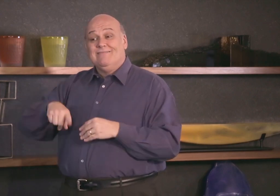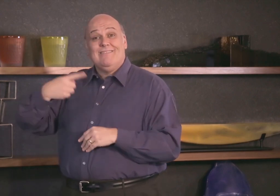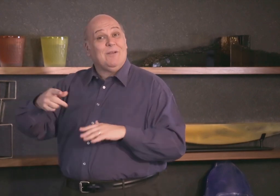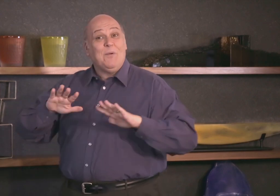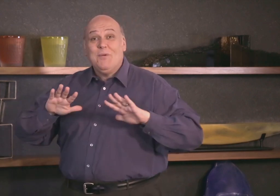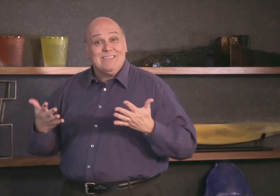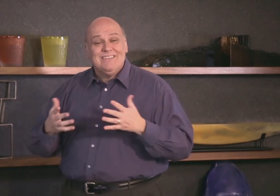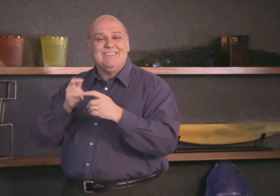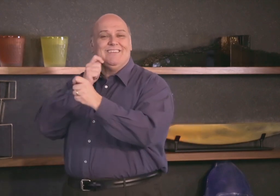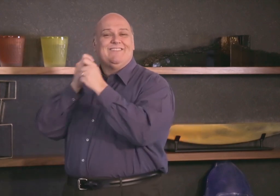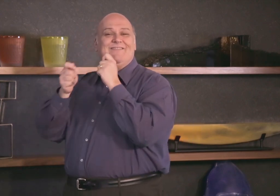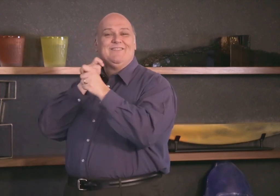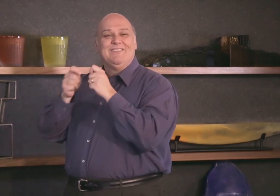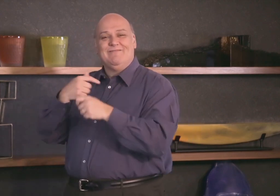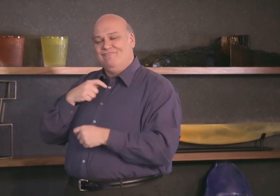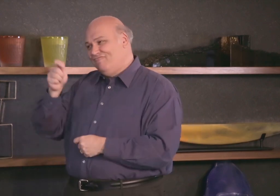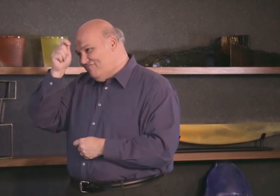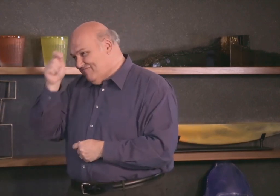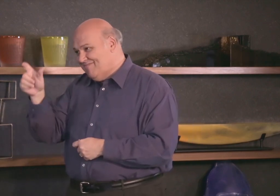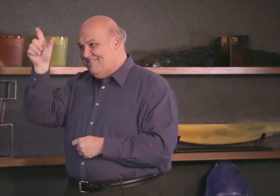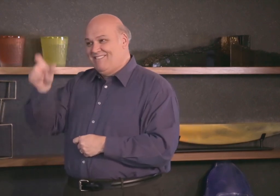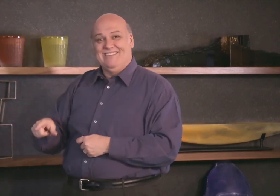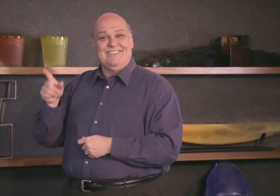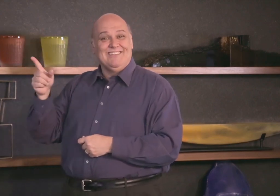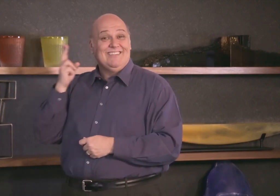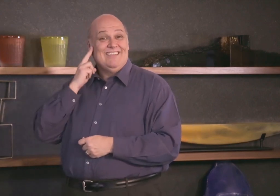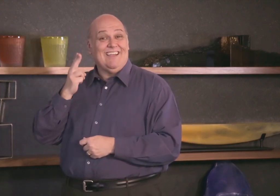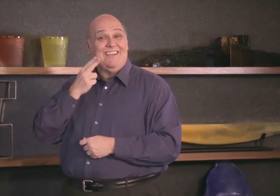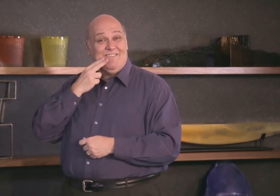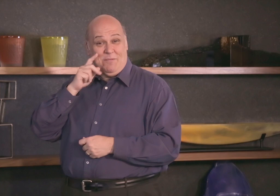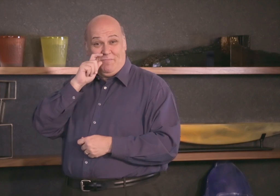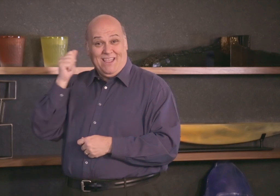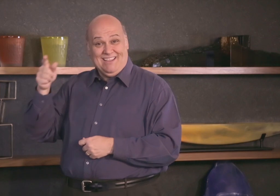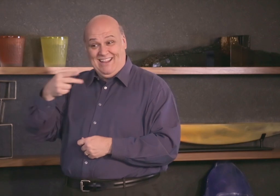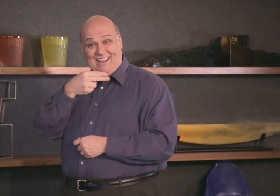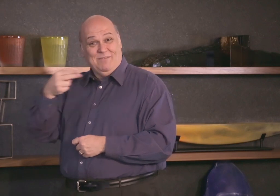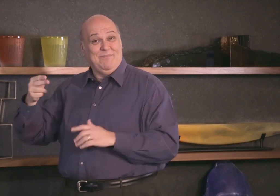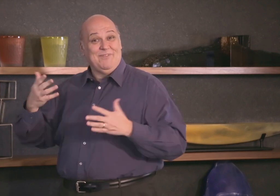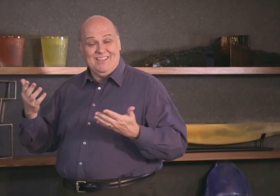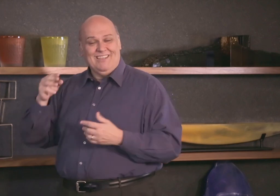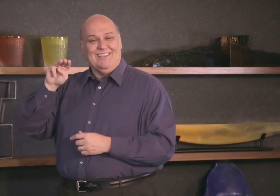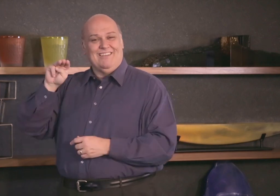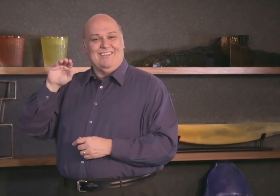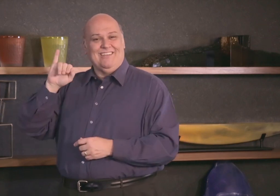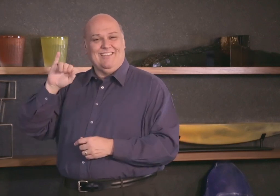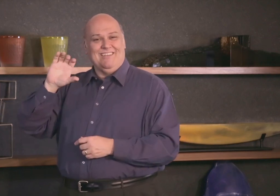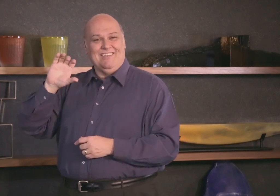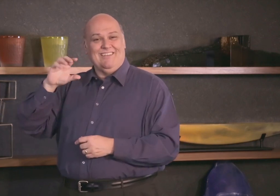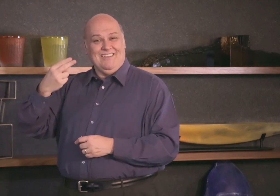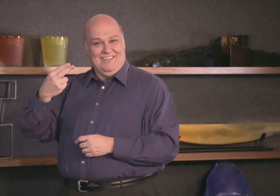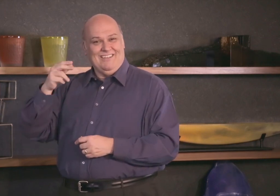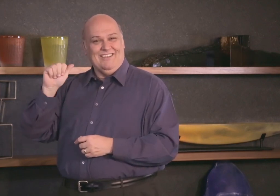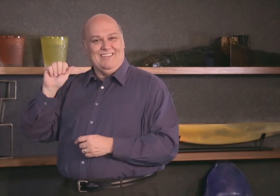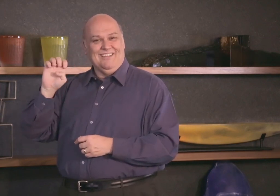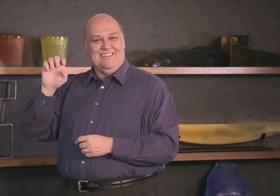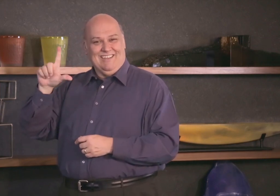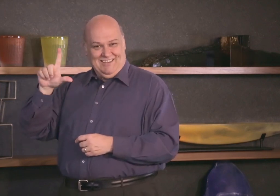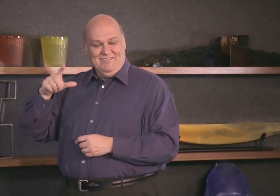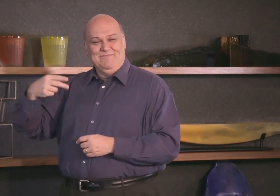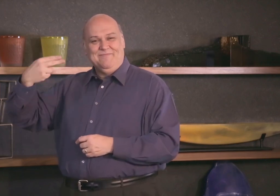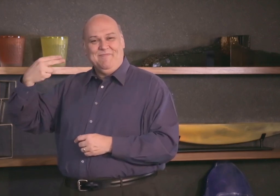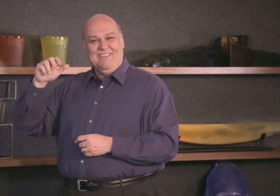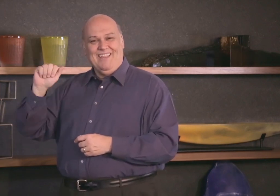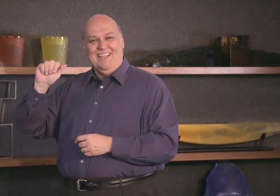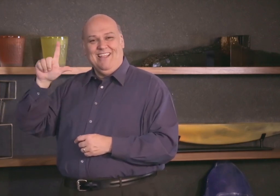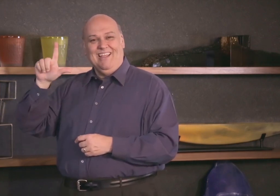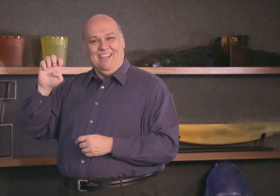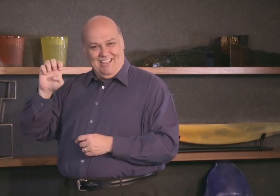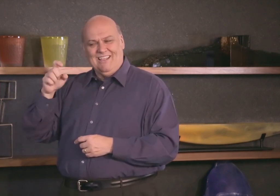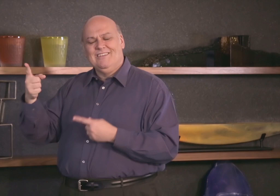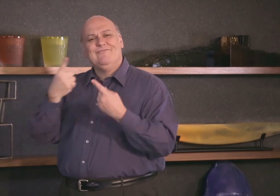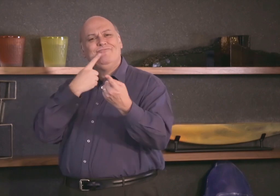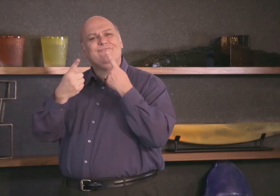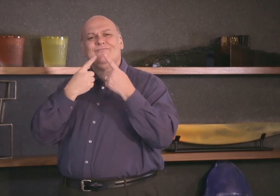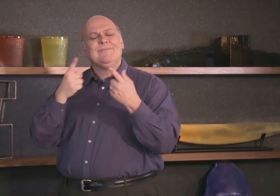Now I want to share with you my interview with a Deaf man, Michael Hale.